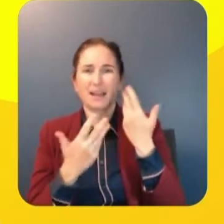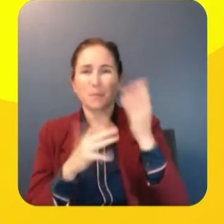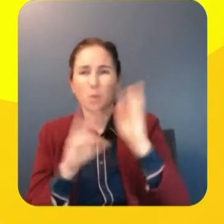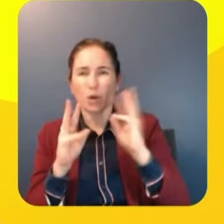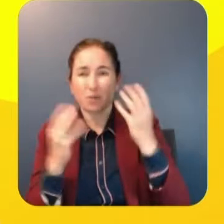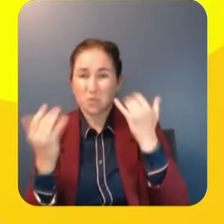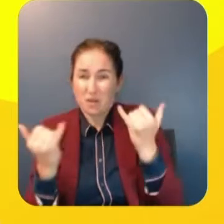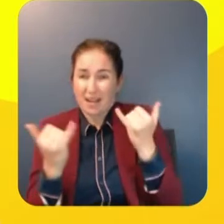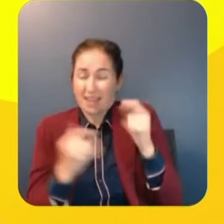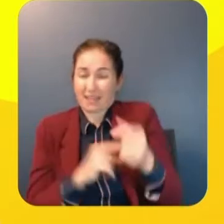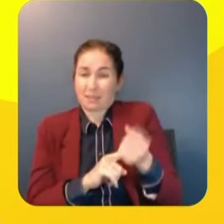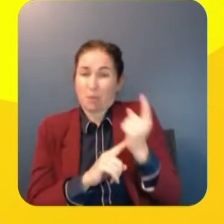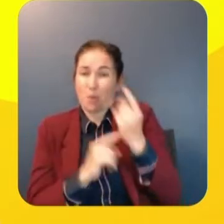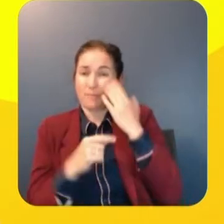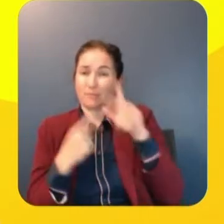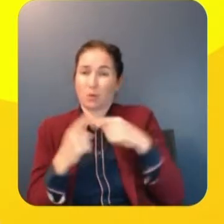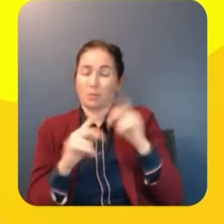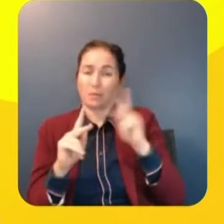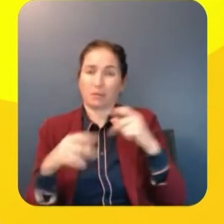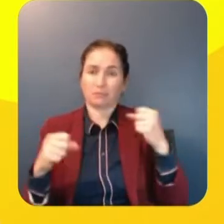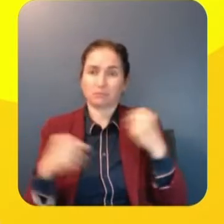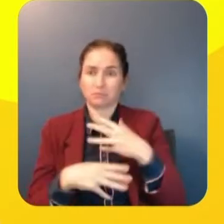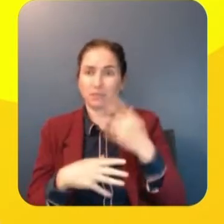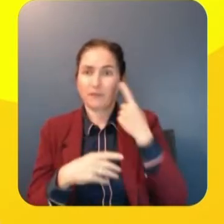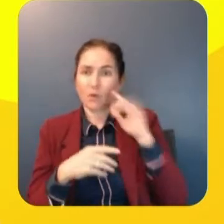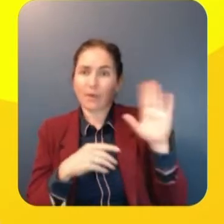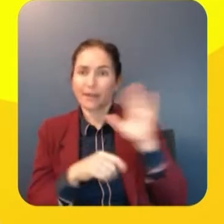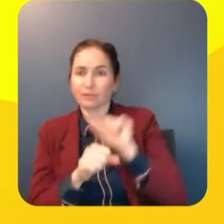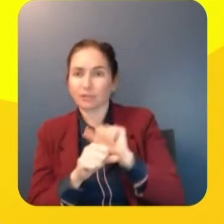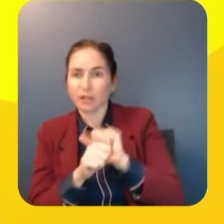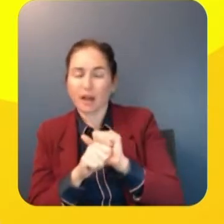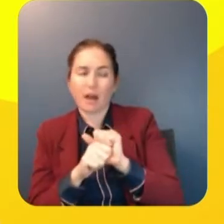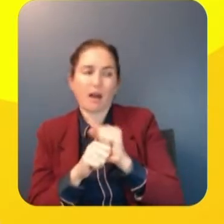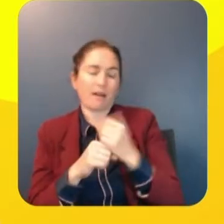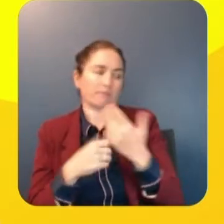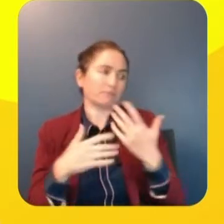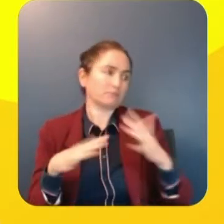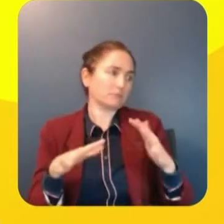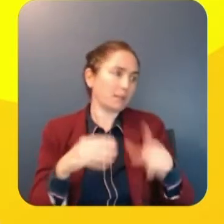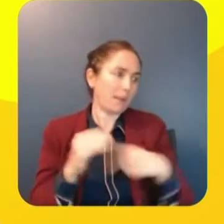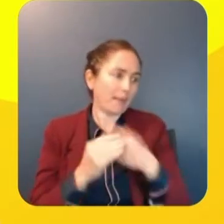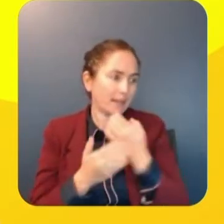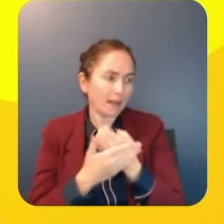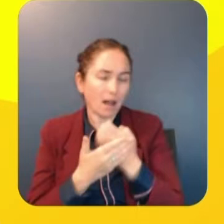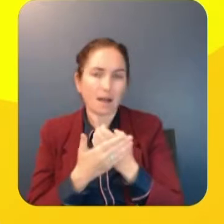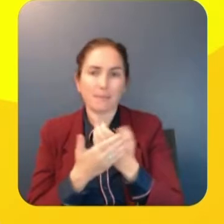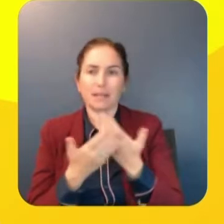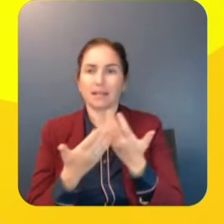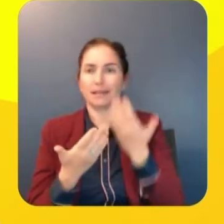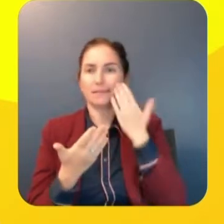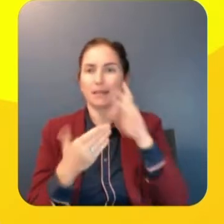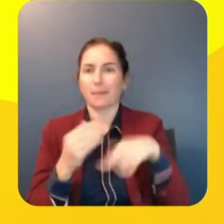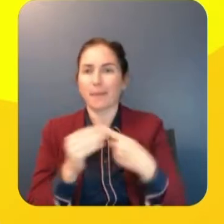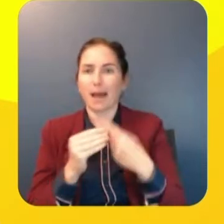when people are fearful for their job, they're fearful about the economy, they're fearful about the ongoing war, for example,